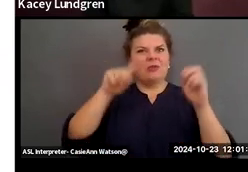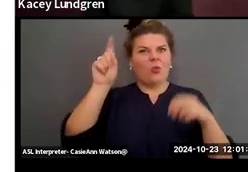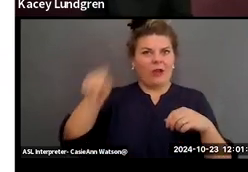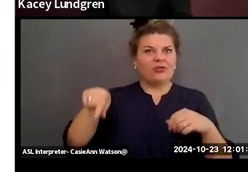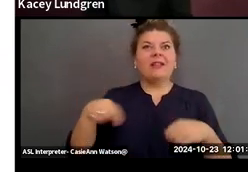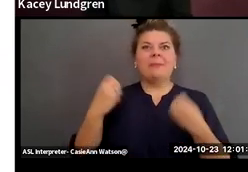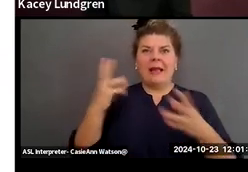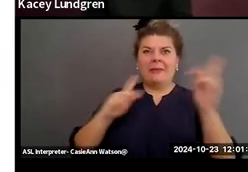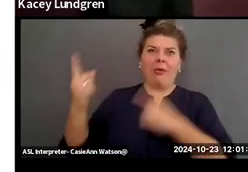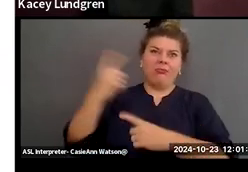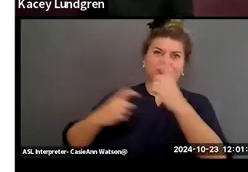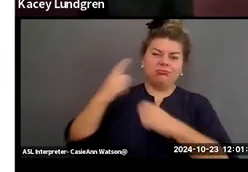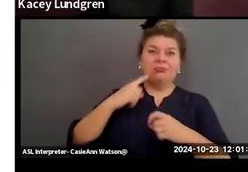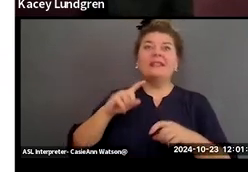Is sign language universal?